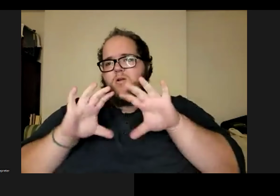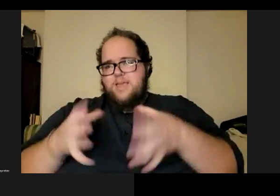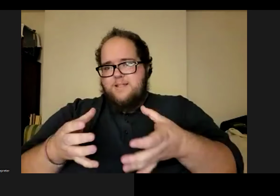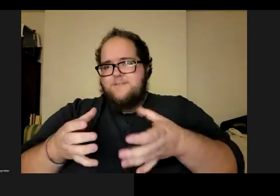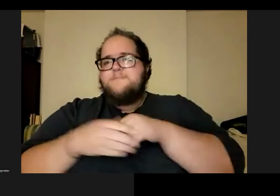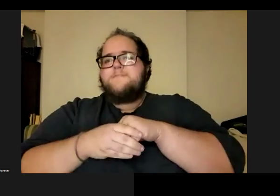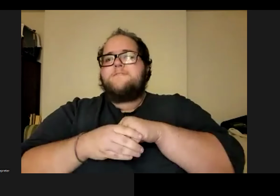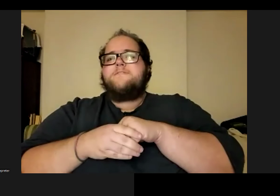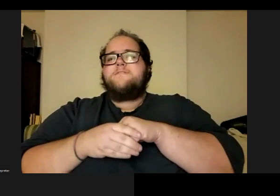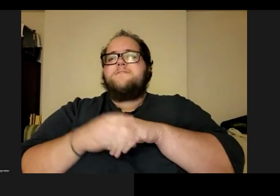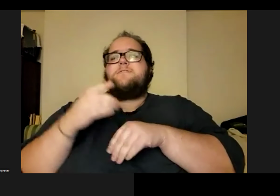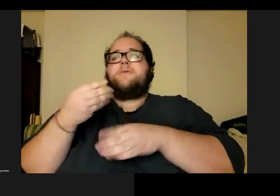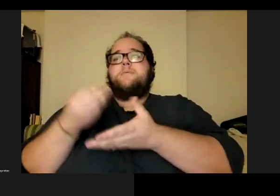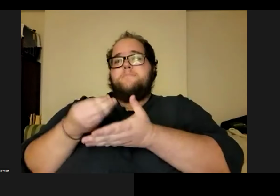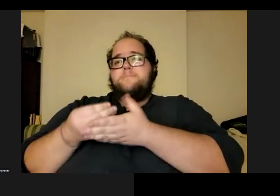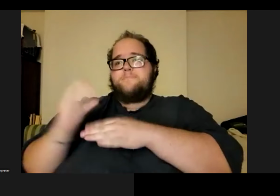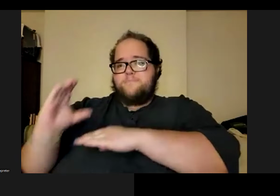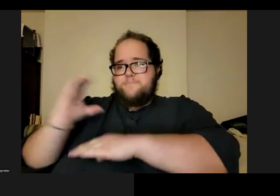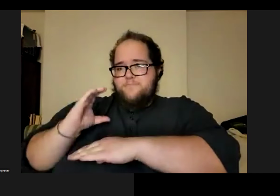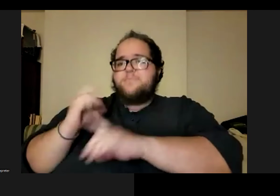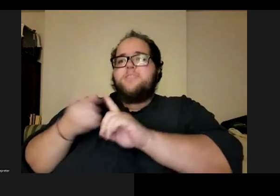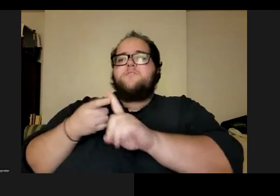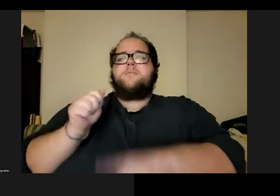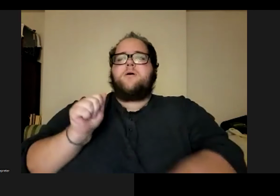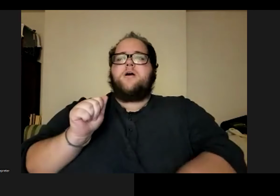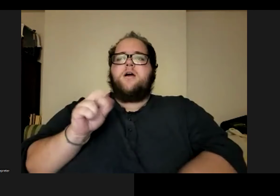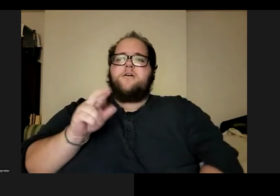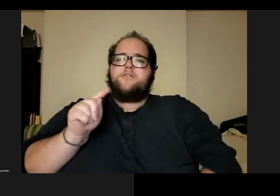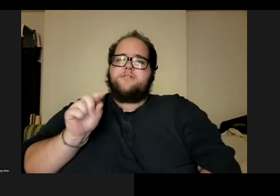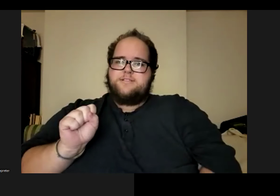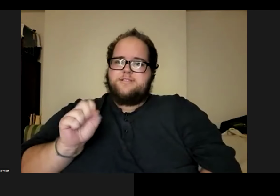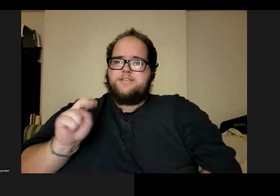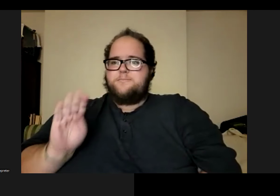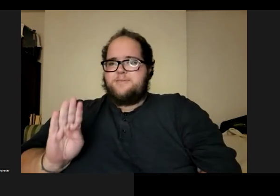this project through Arts NB. And we're very grateful for that.